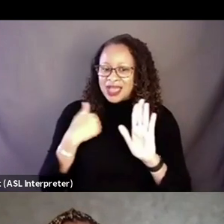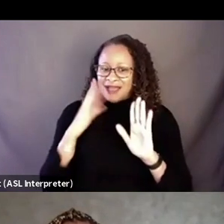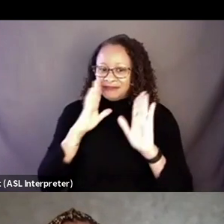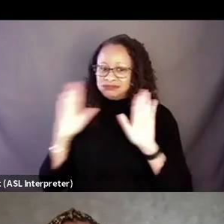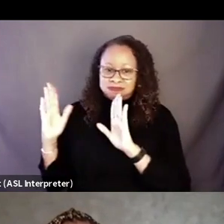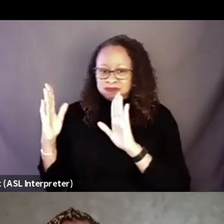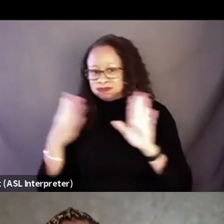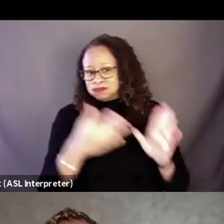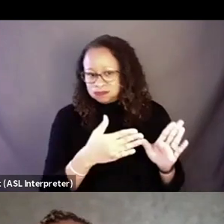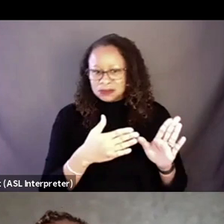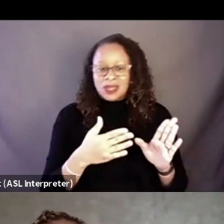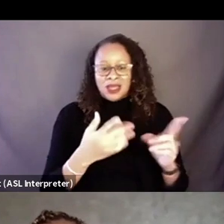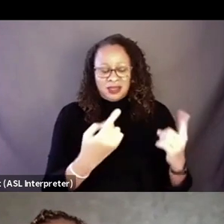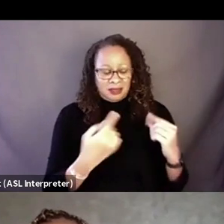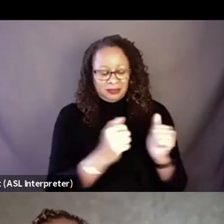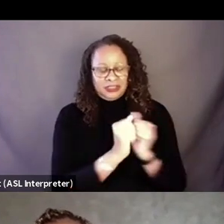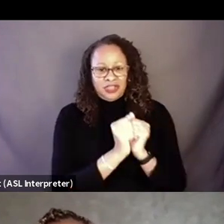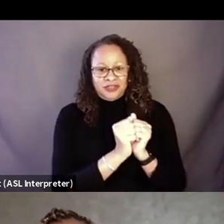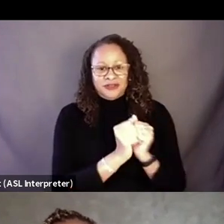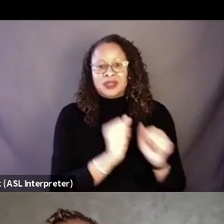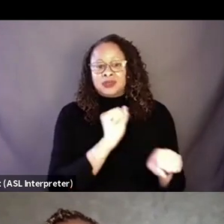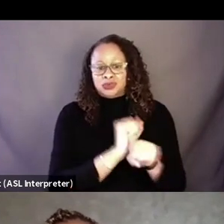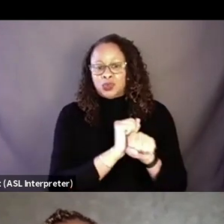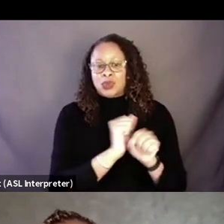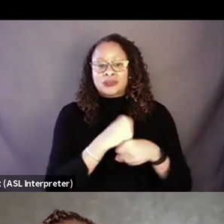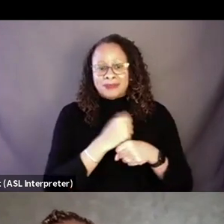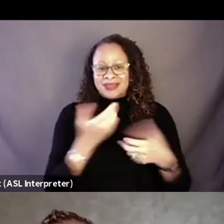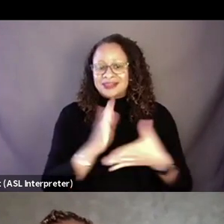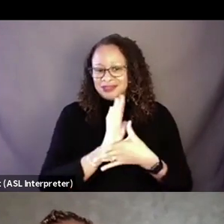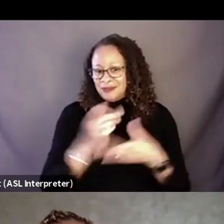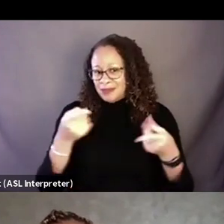and came together to work to make this film happen.